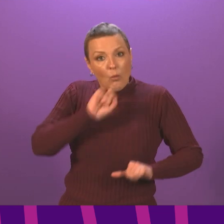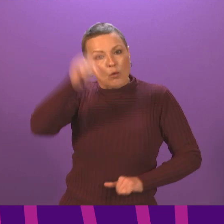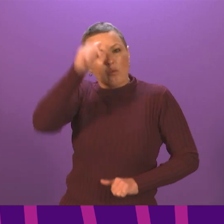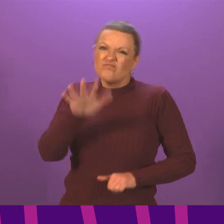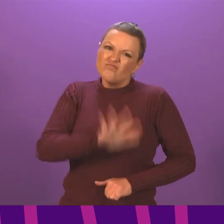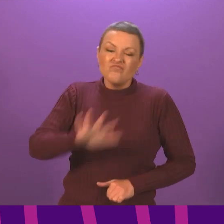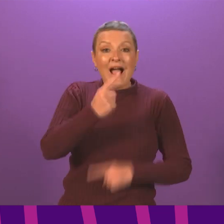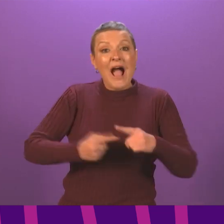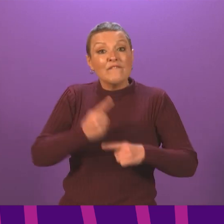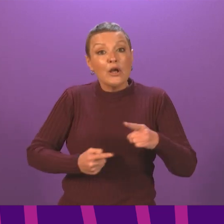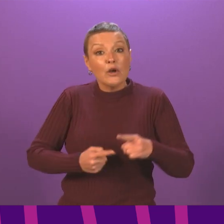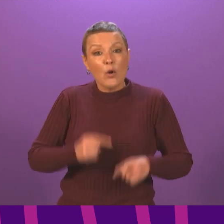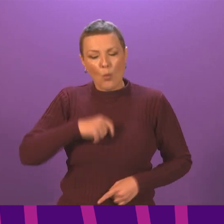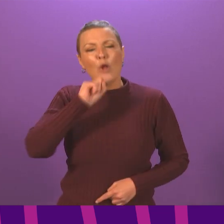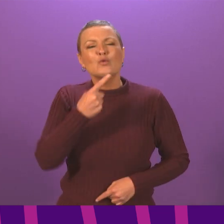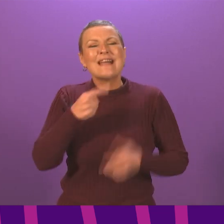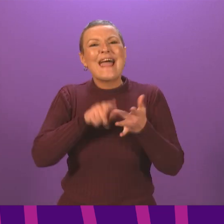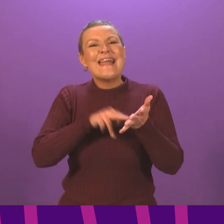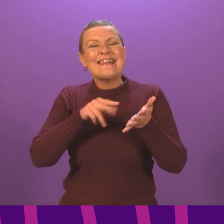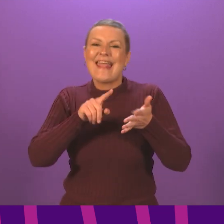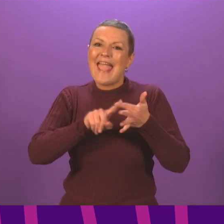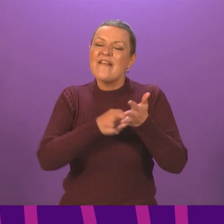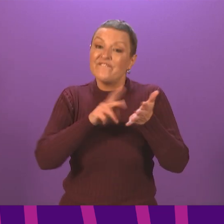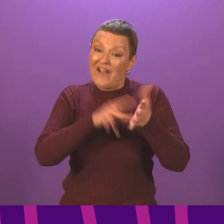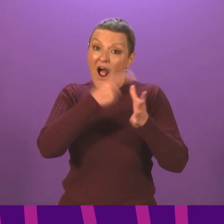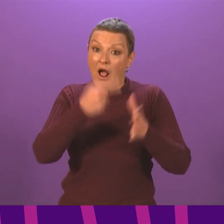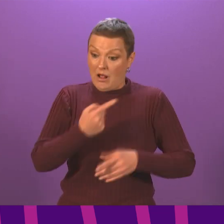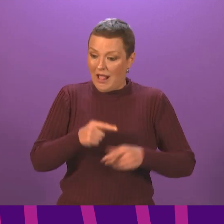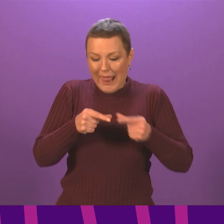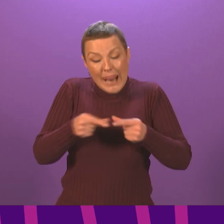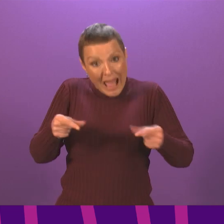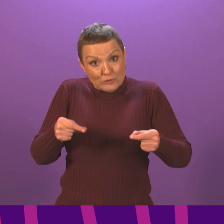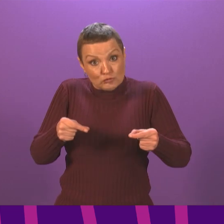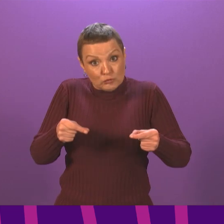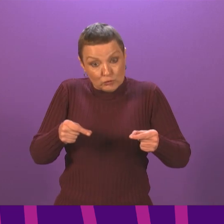that we are using first in our expansion—the Innova lateral flow test—has had extensive